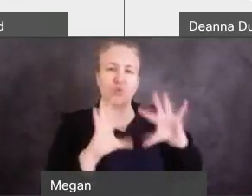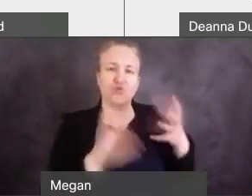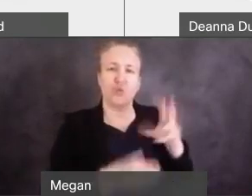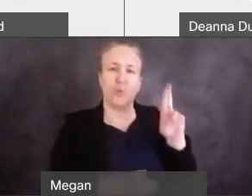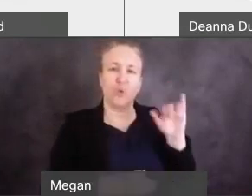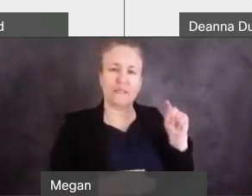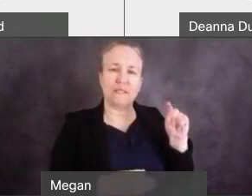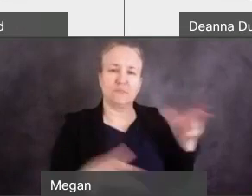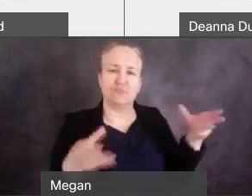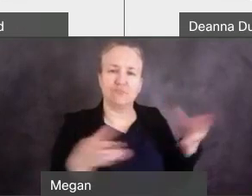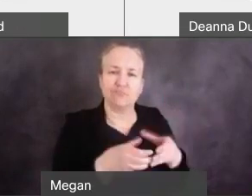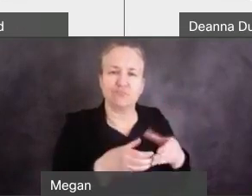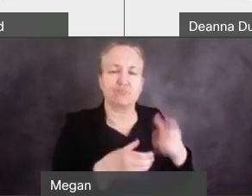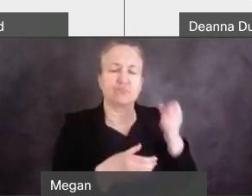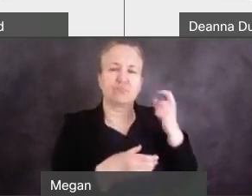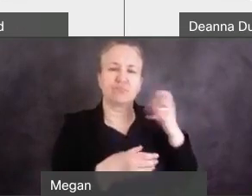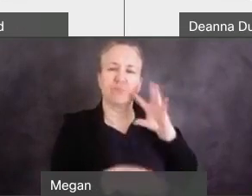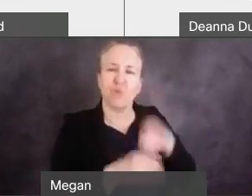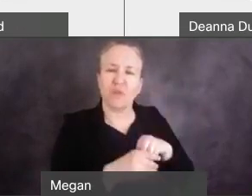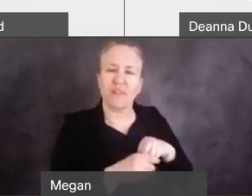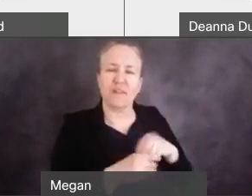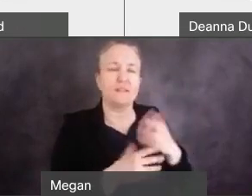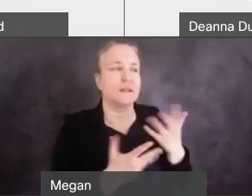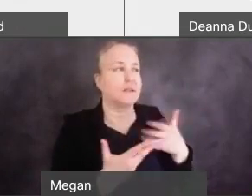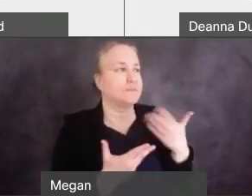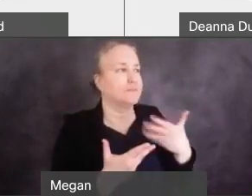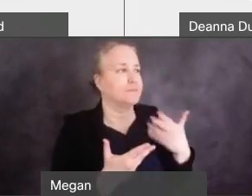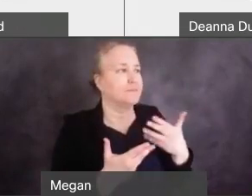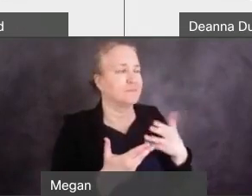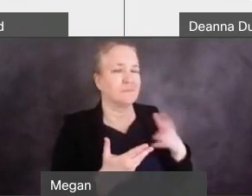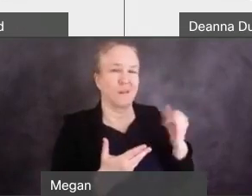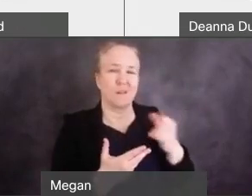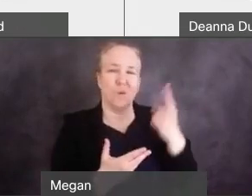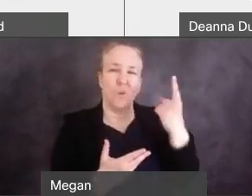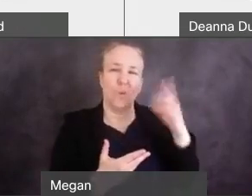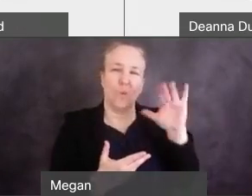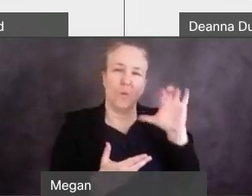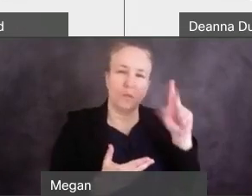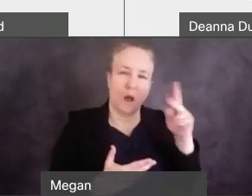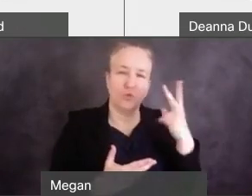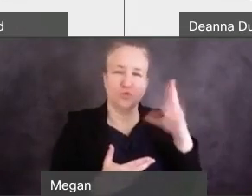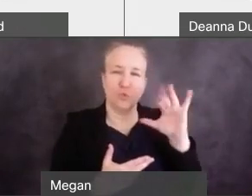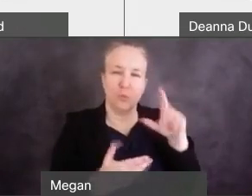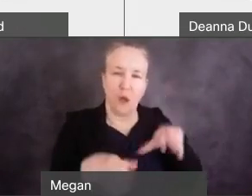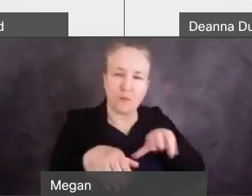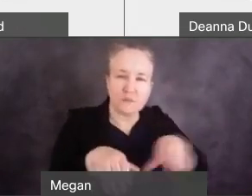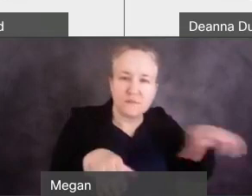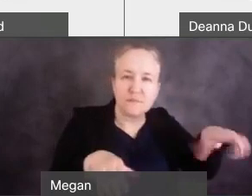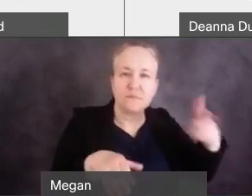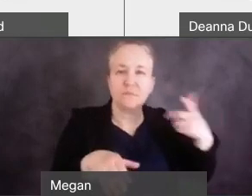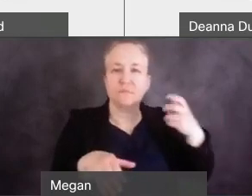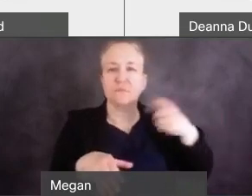you know, within a like a block or two block location. So we'll be going to those locations